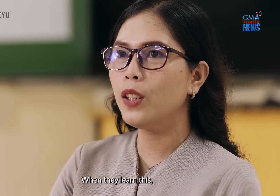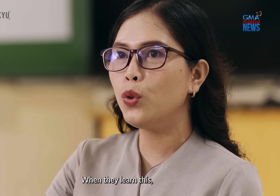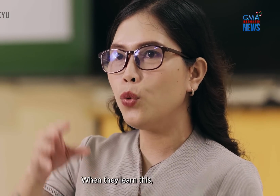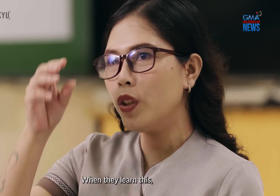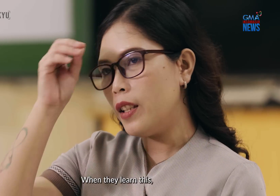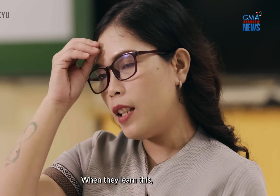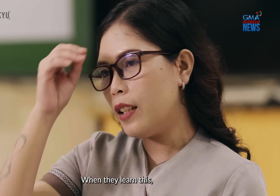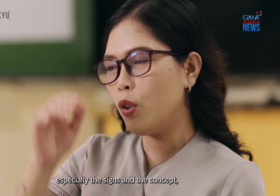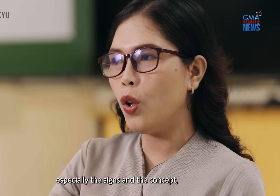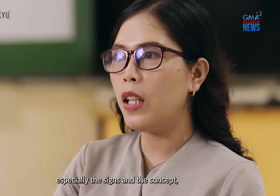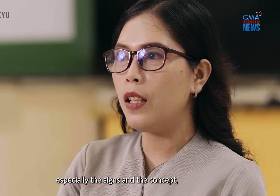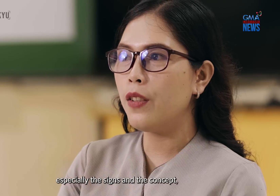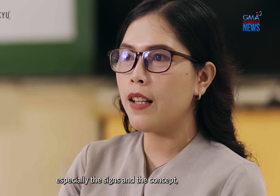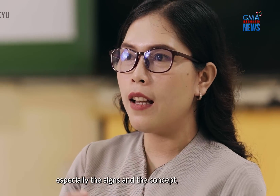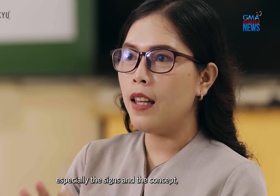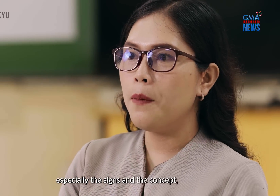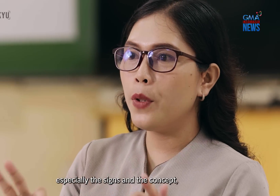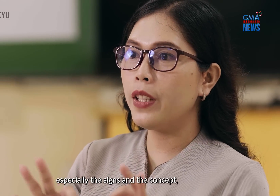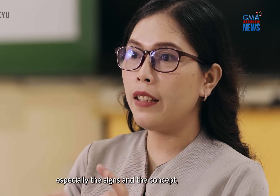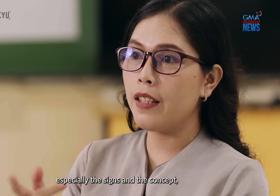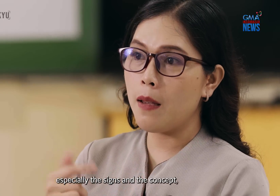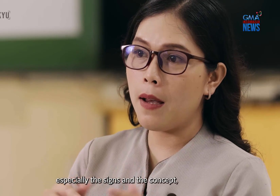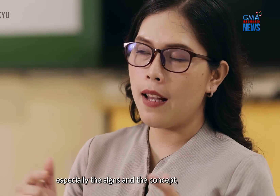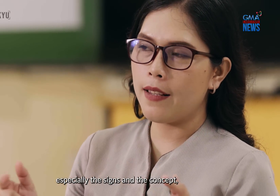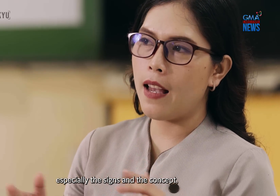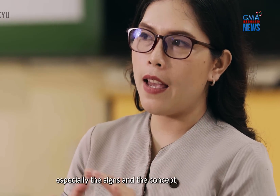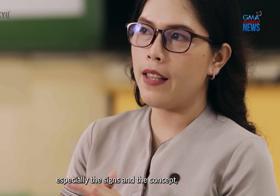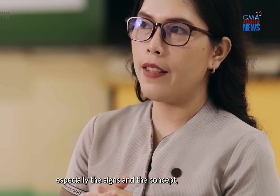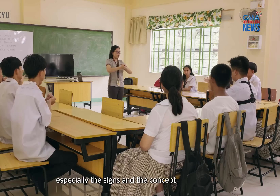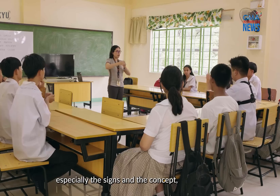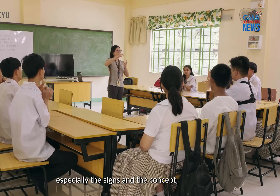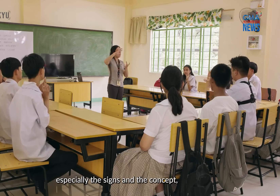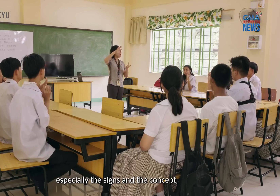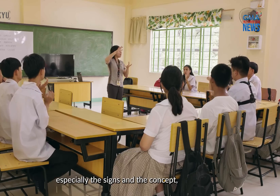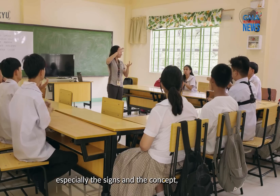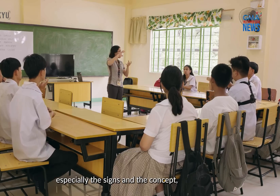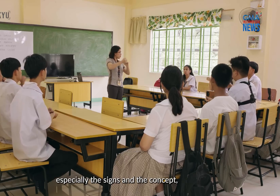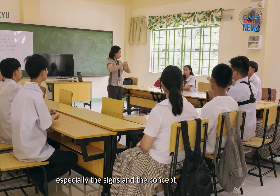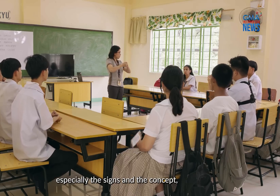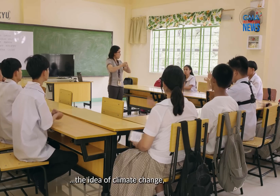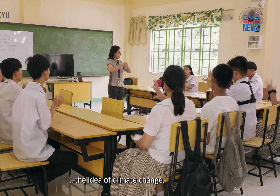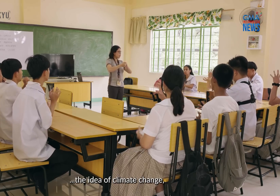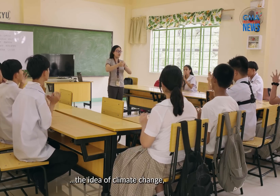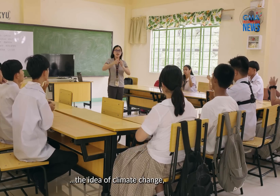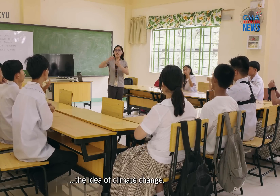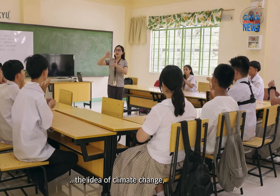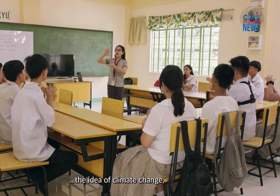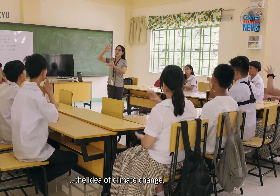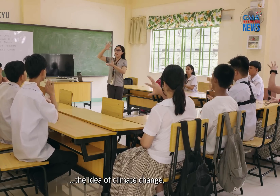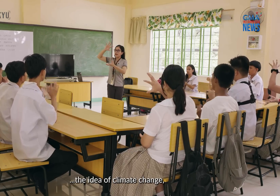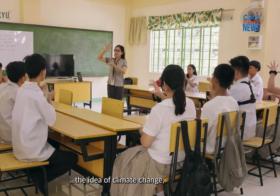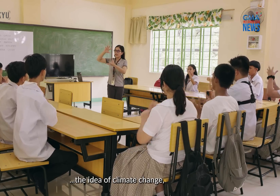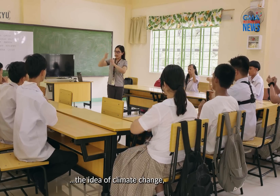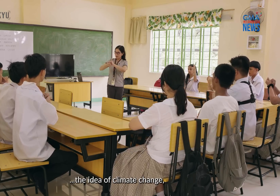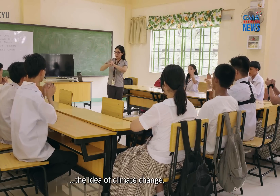I’m going to teach you a climate change concept. This will have a big impact. It’s really important for them.